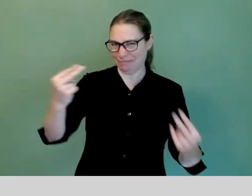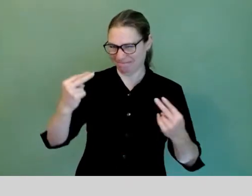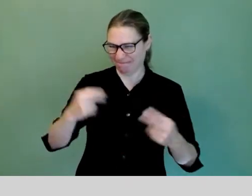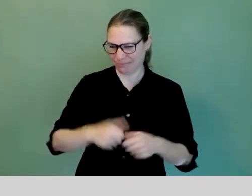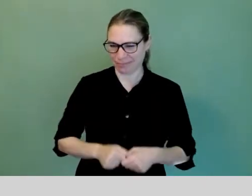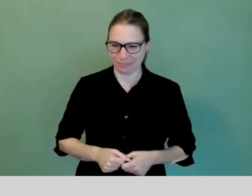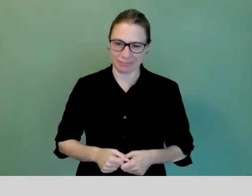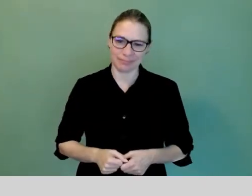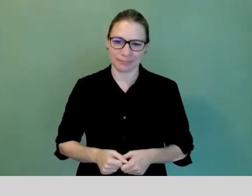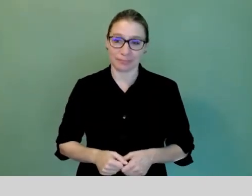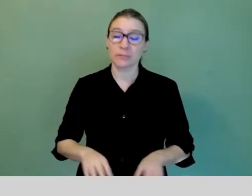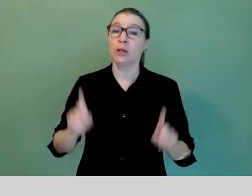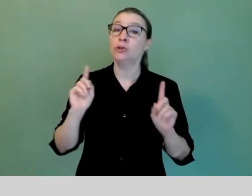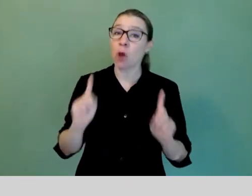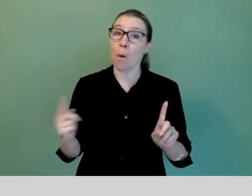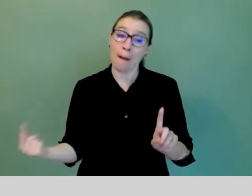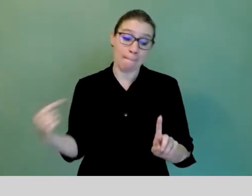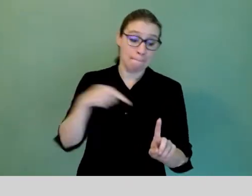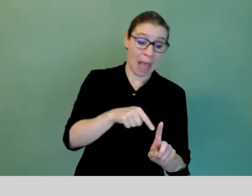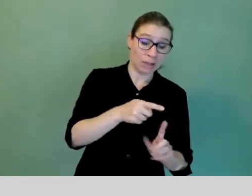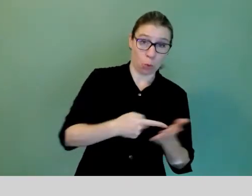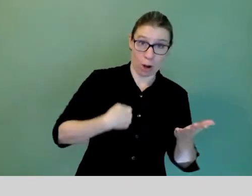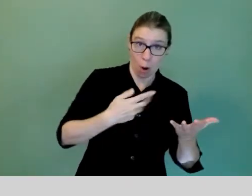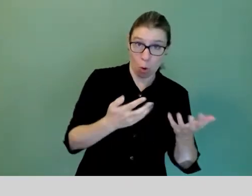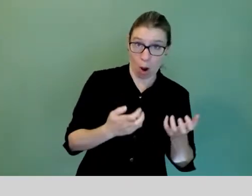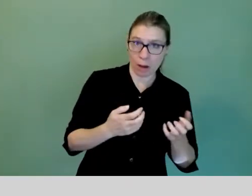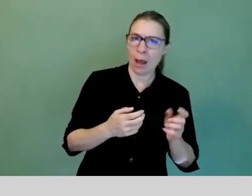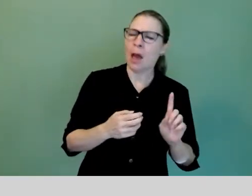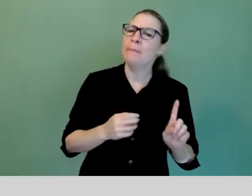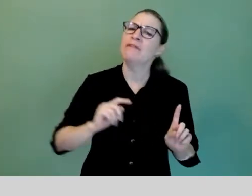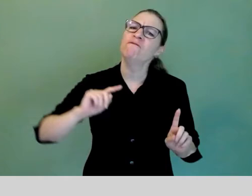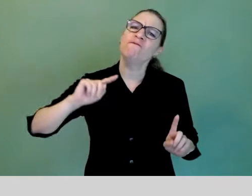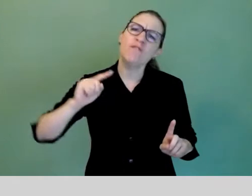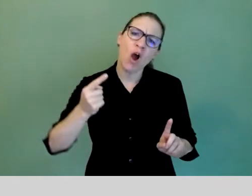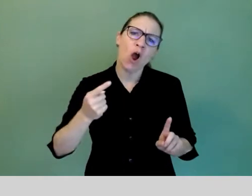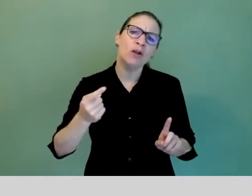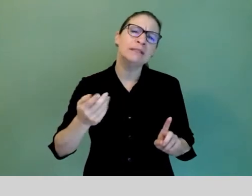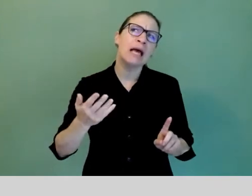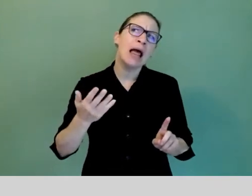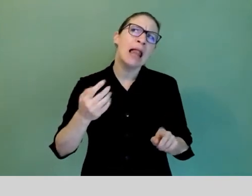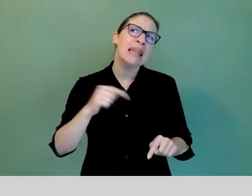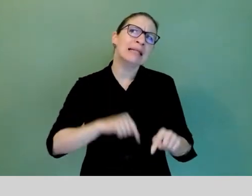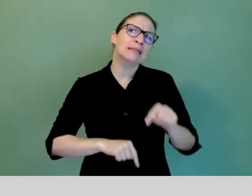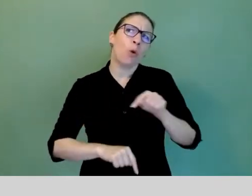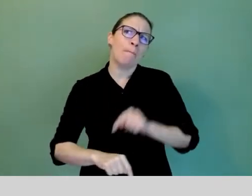So back to what I want, but first let's take a step backwards.